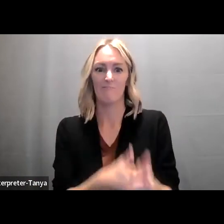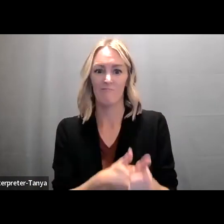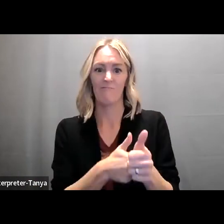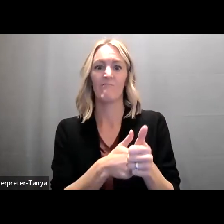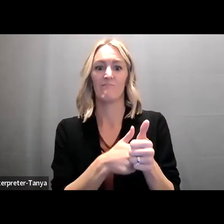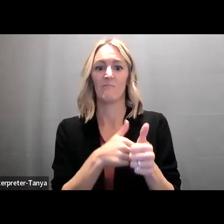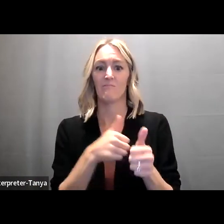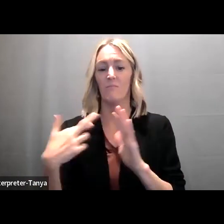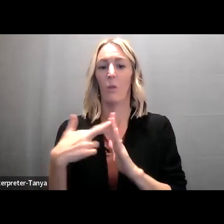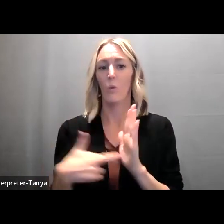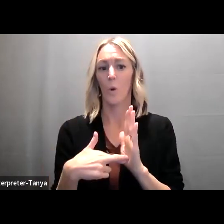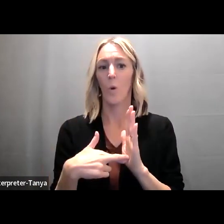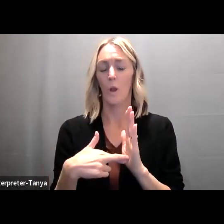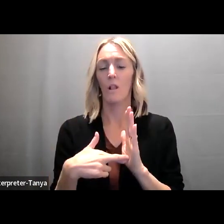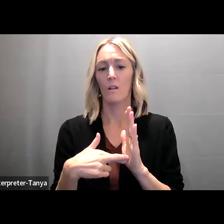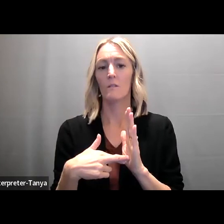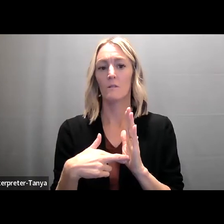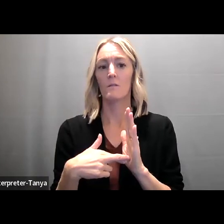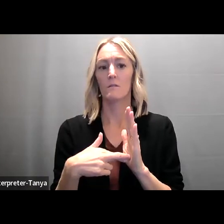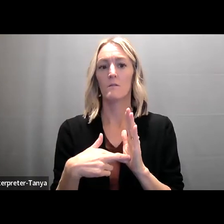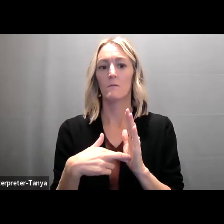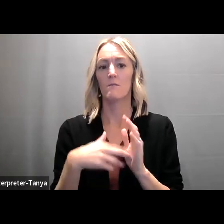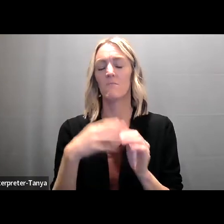of the rule regulatory criteria.